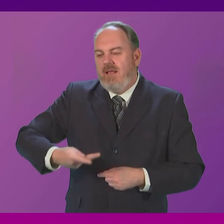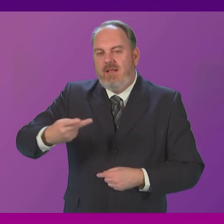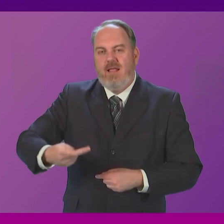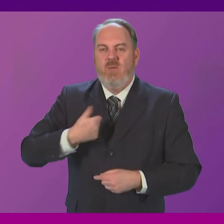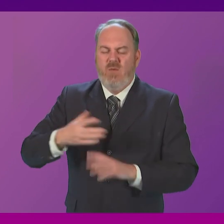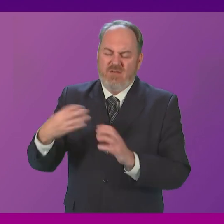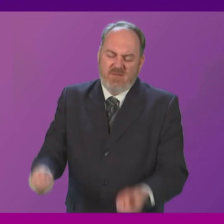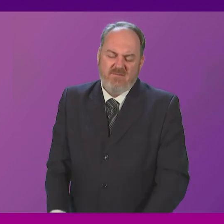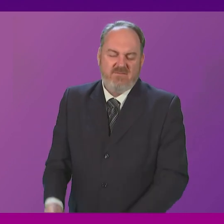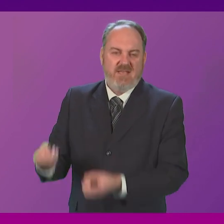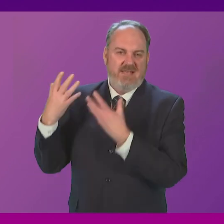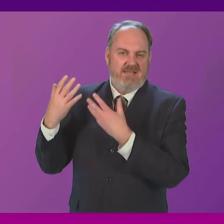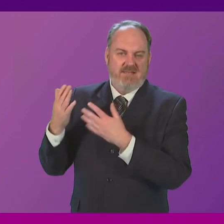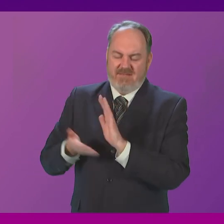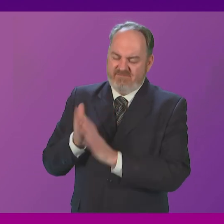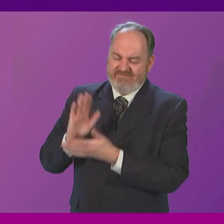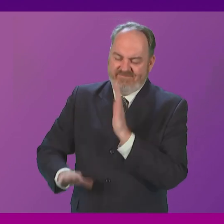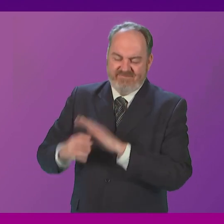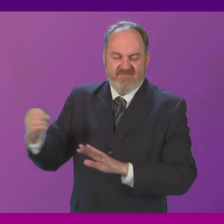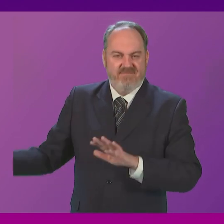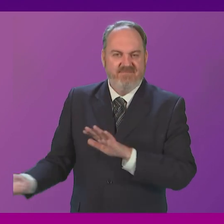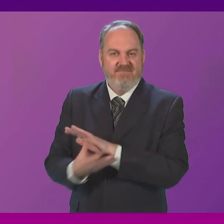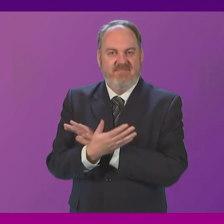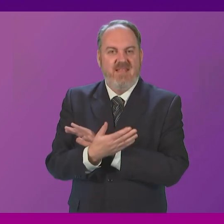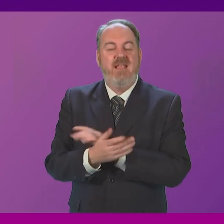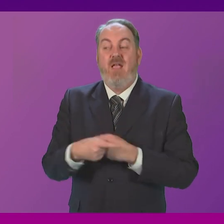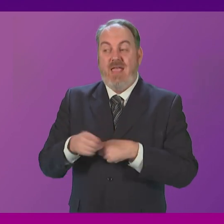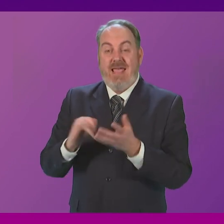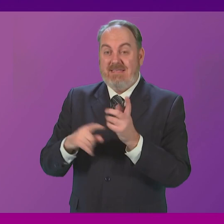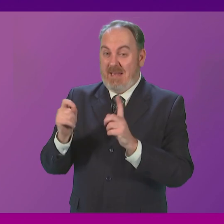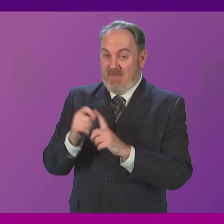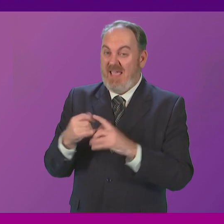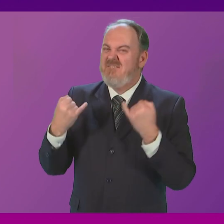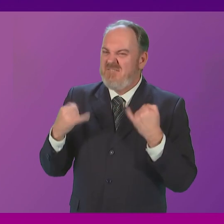It is past time that the SNP paid the price for its failures in Government and its single-minded